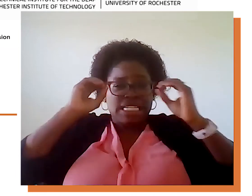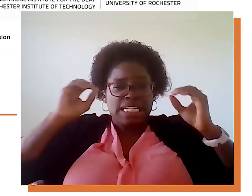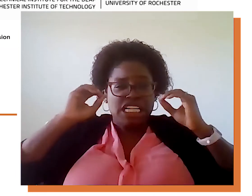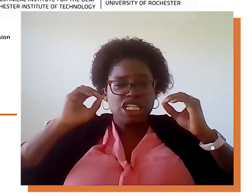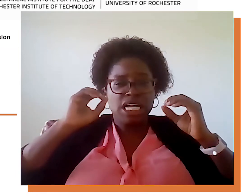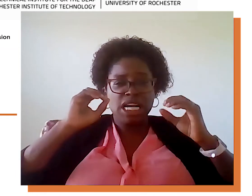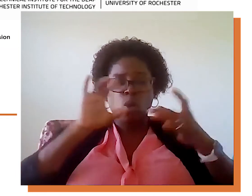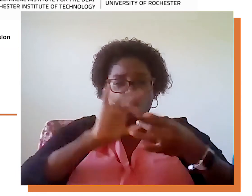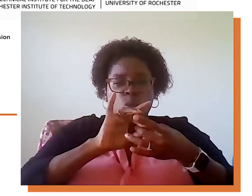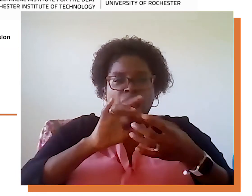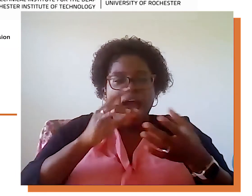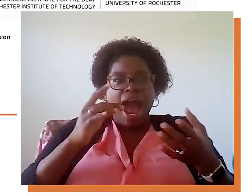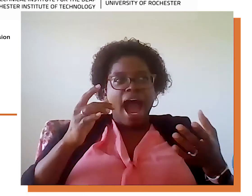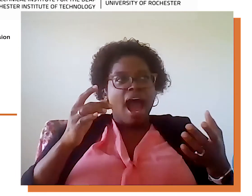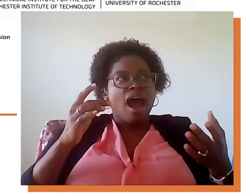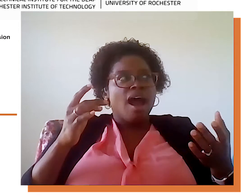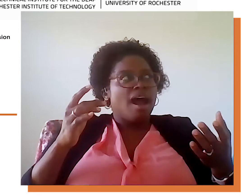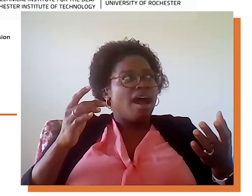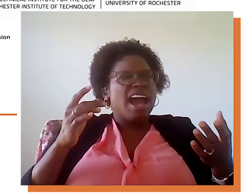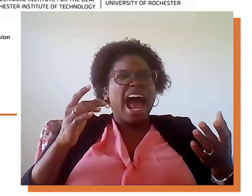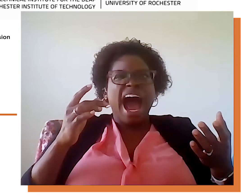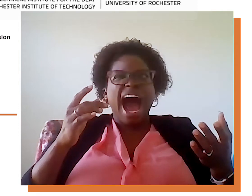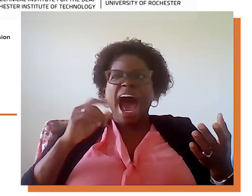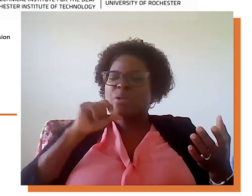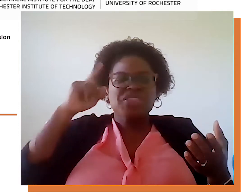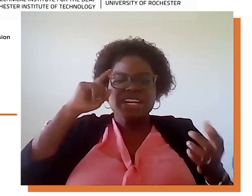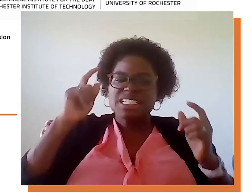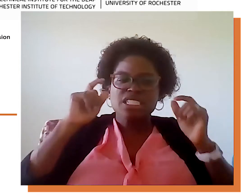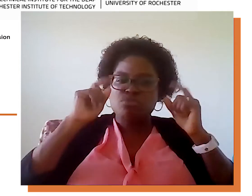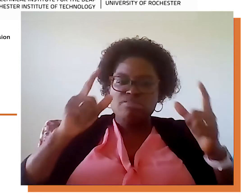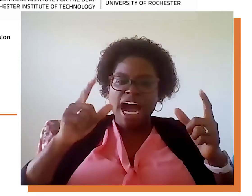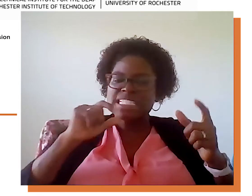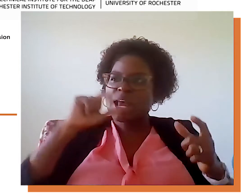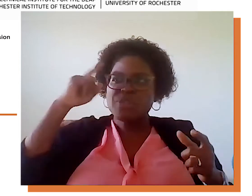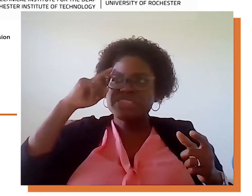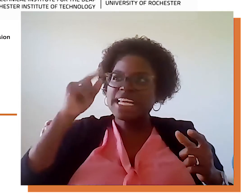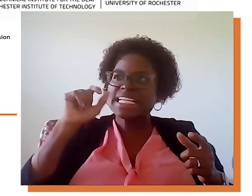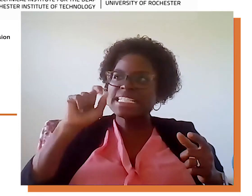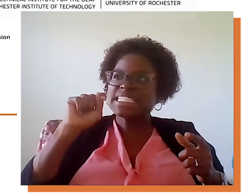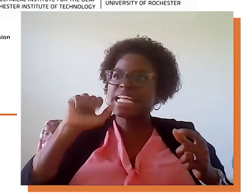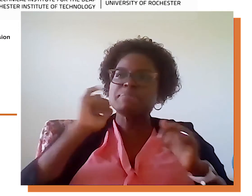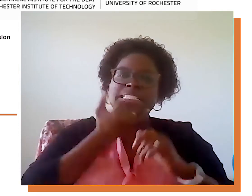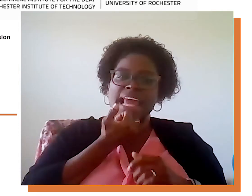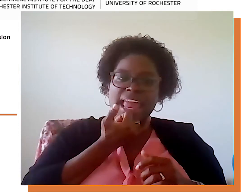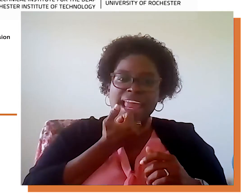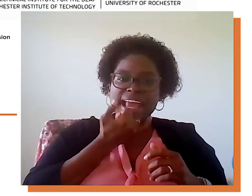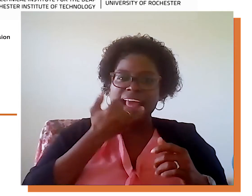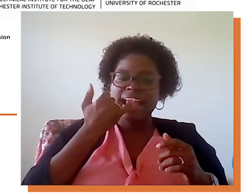to Jennifer Gravitz bringing me back to N.T.I.D. to gain teaching experiences, none of them were for naught,